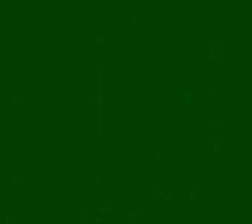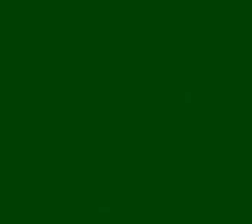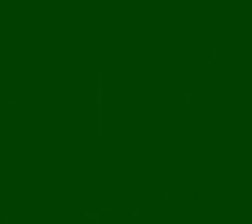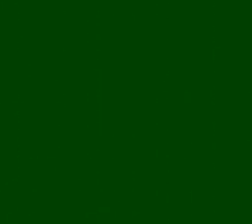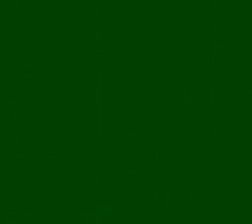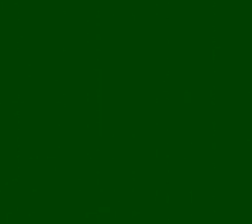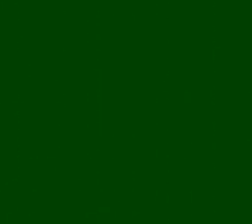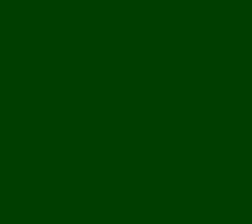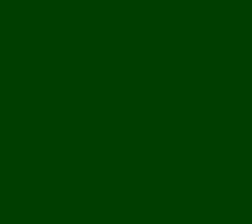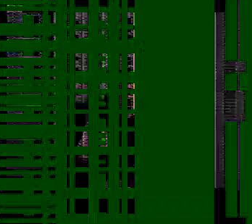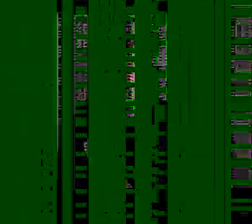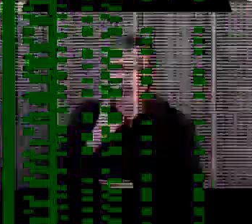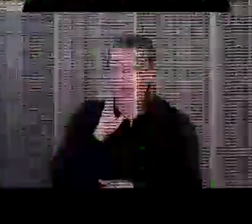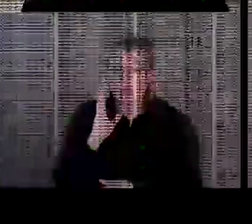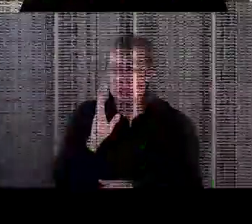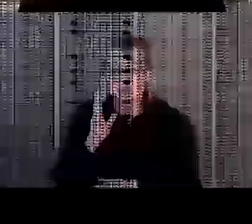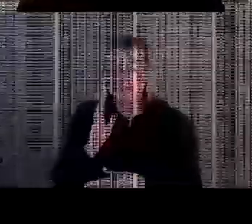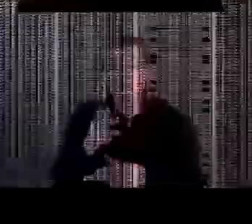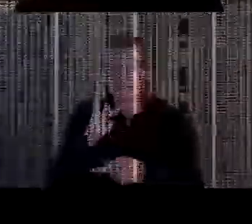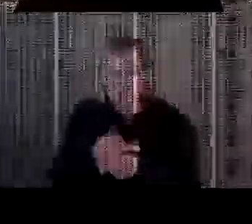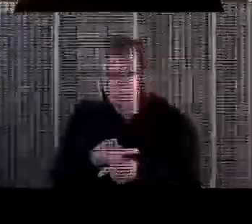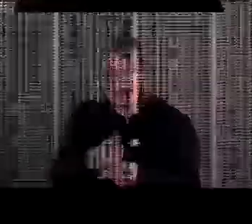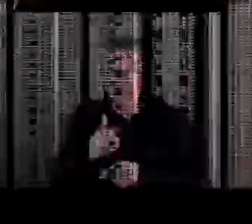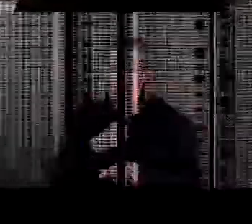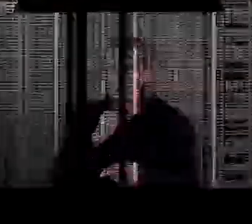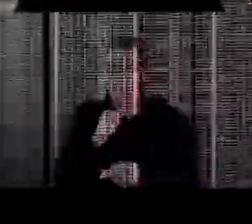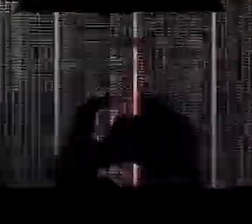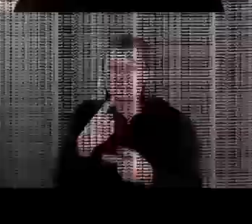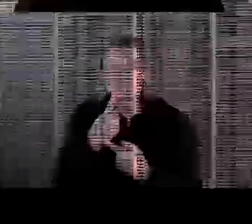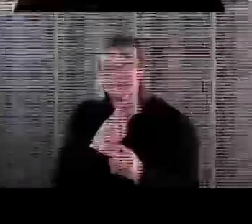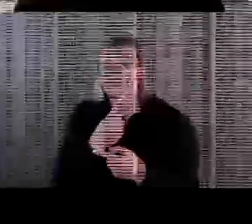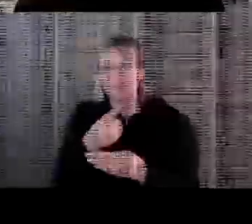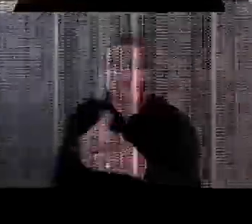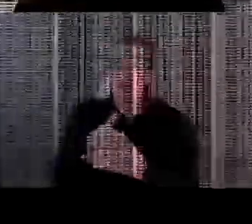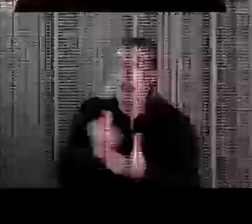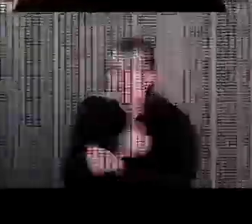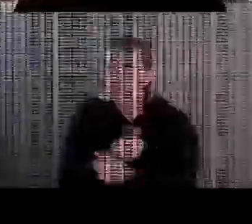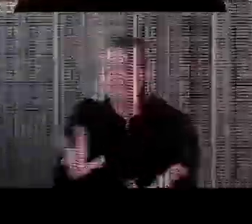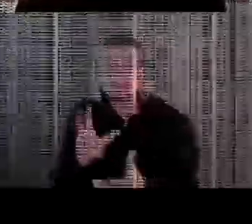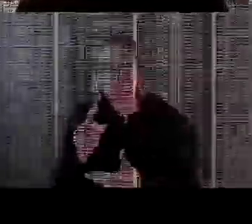keep them short. I will refrain myself. I will share a few things from the four main visibility